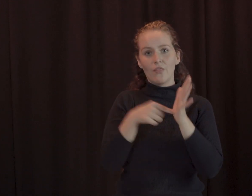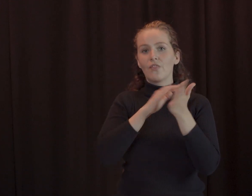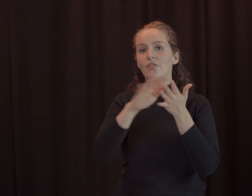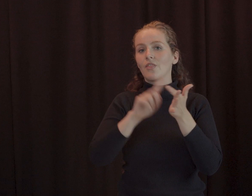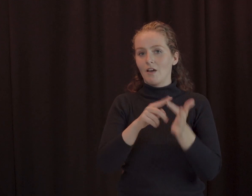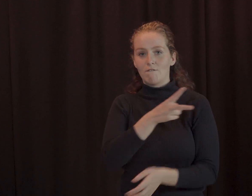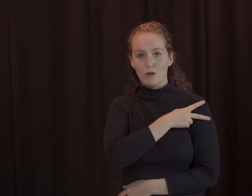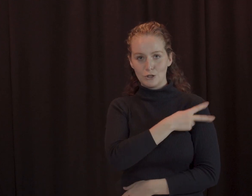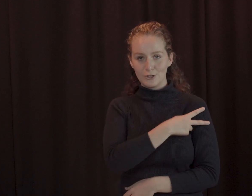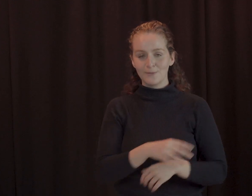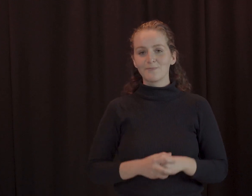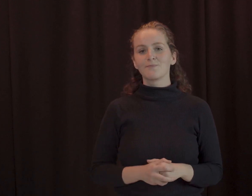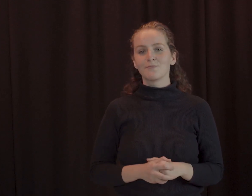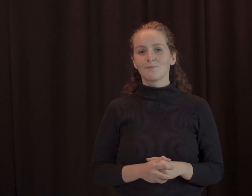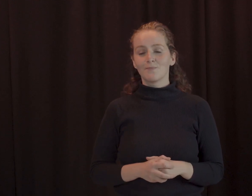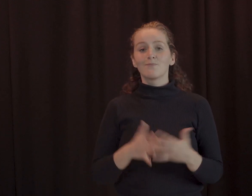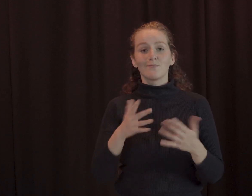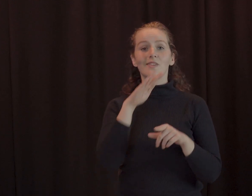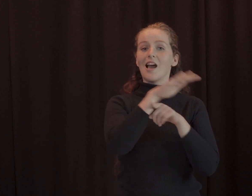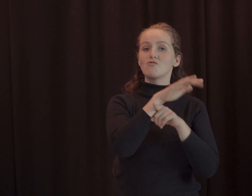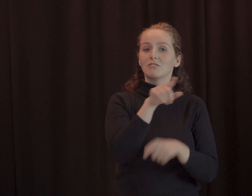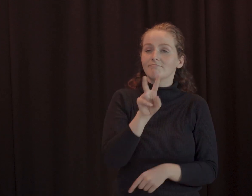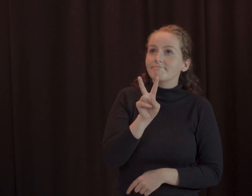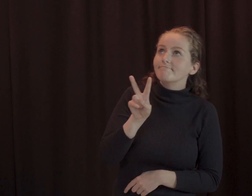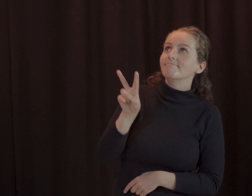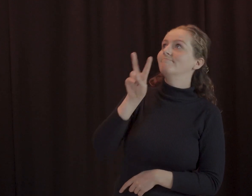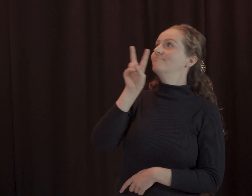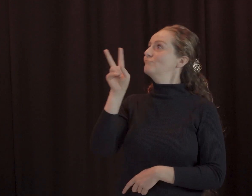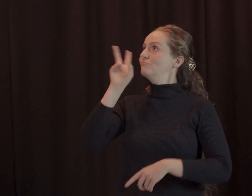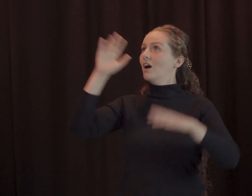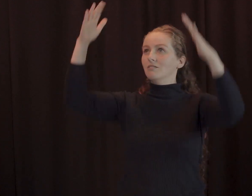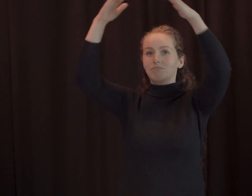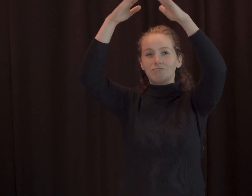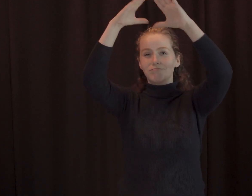in her role as the virgin goddess. Outside, you could see